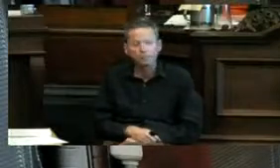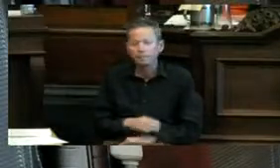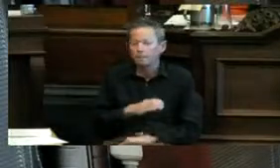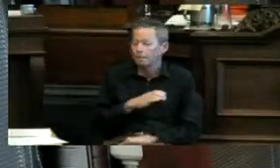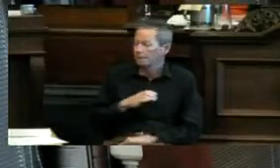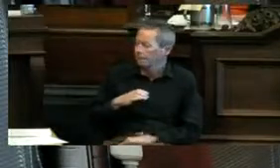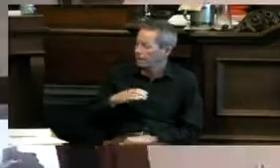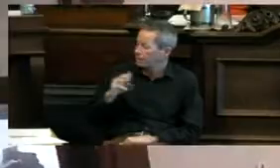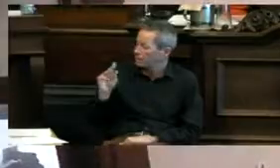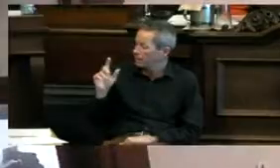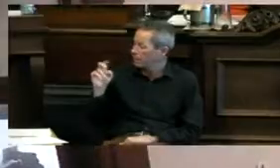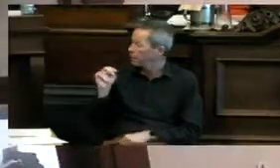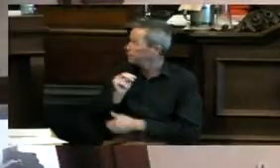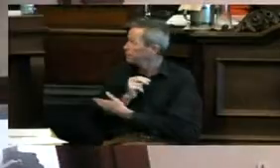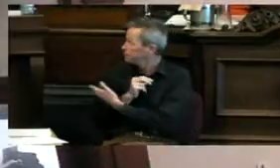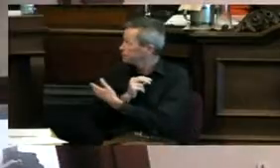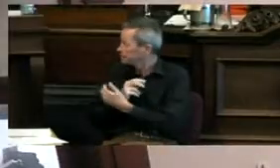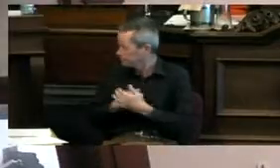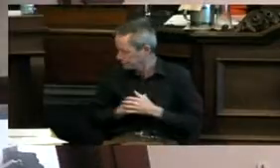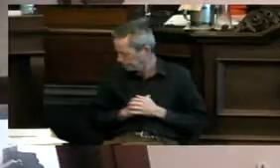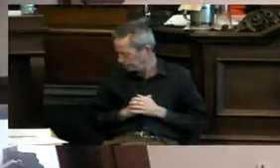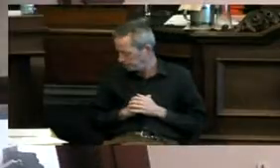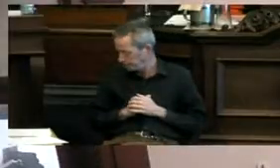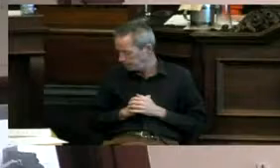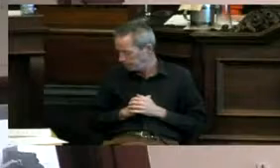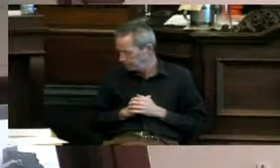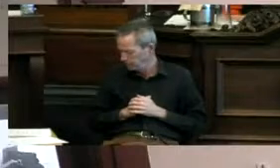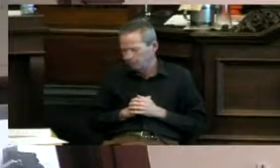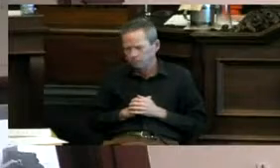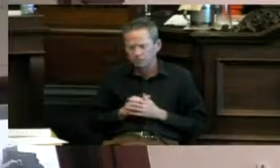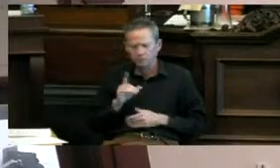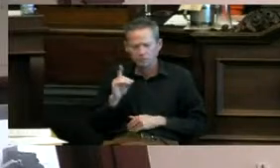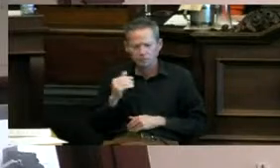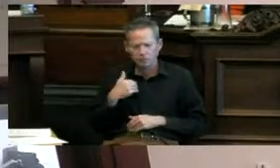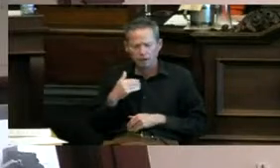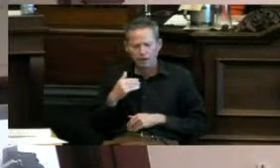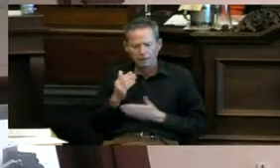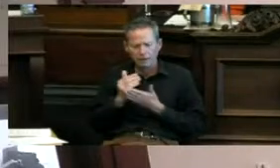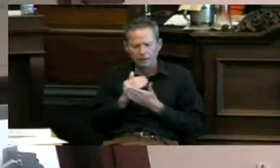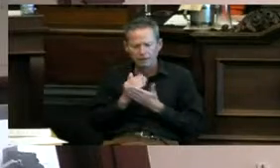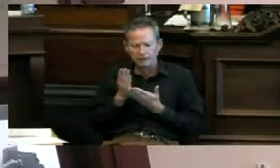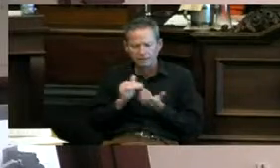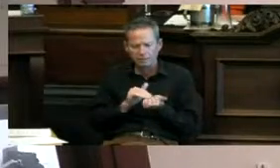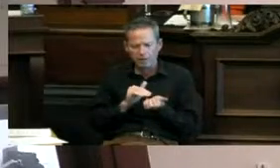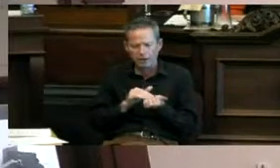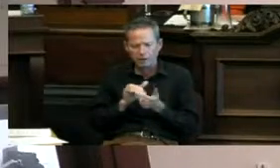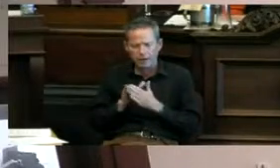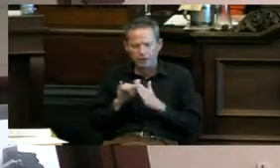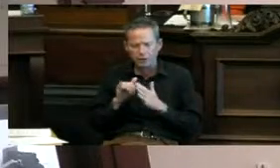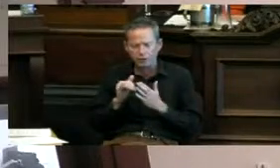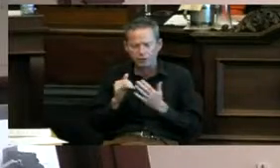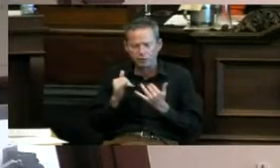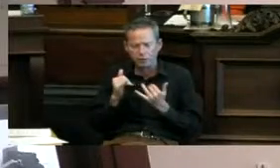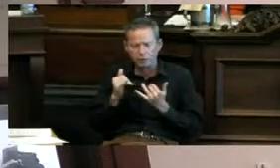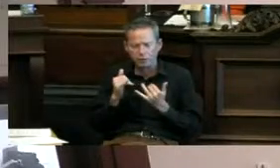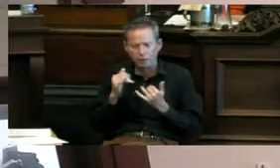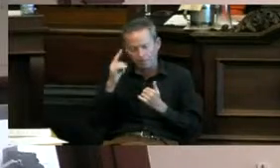can follow up on that, that would be great. Okay. Thanks.